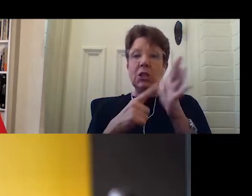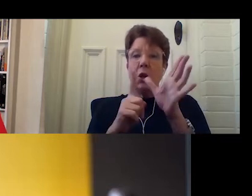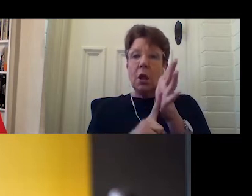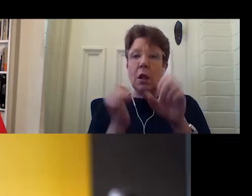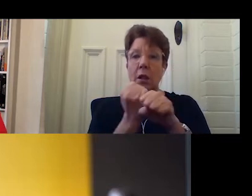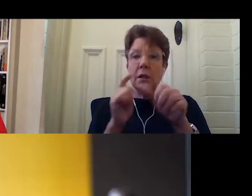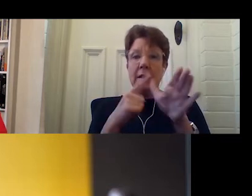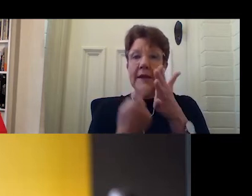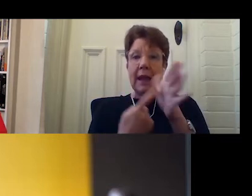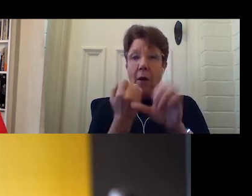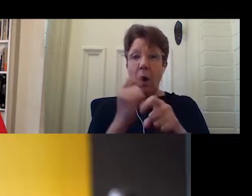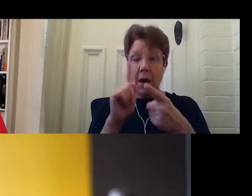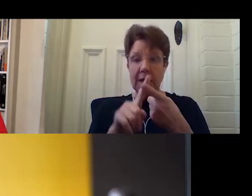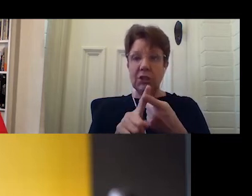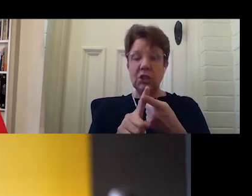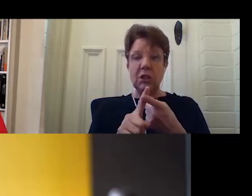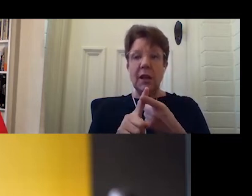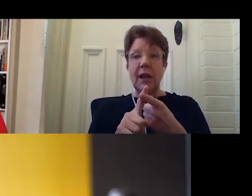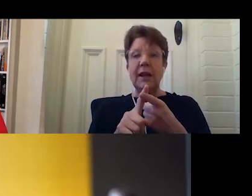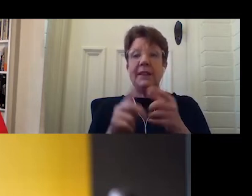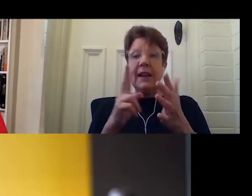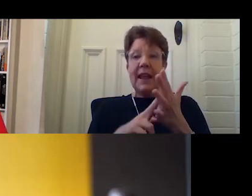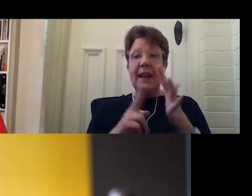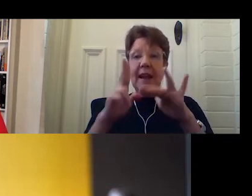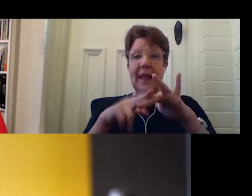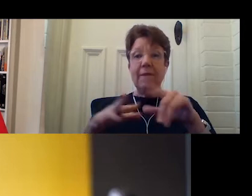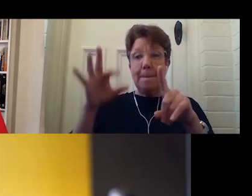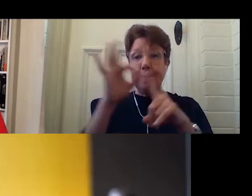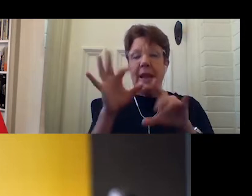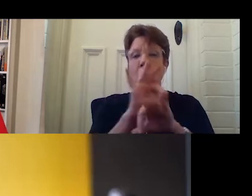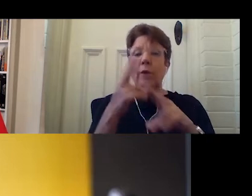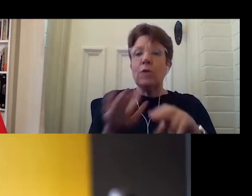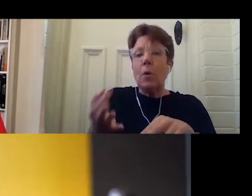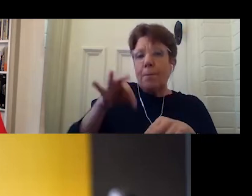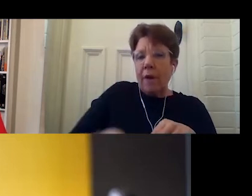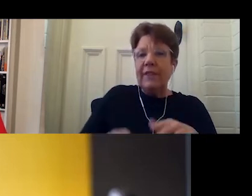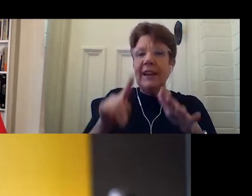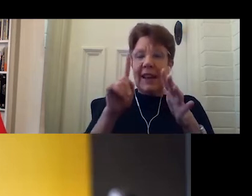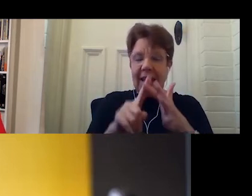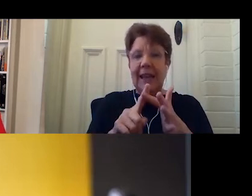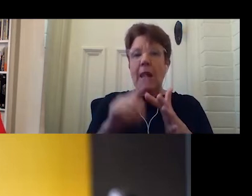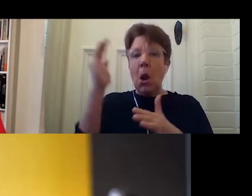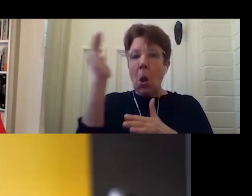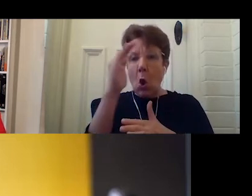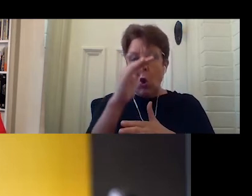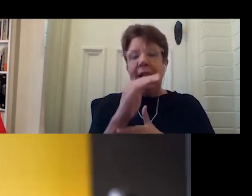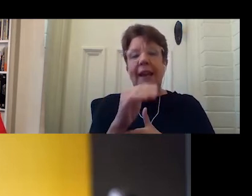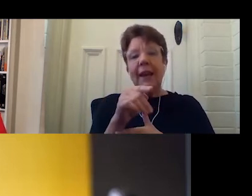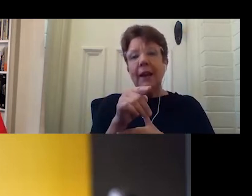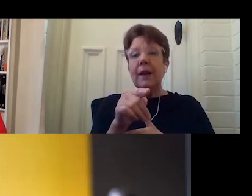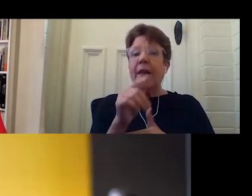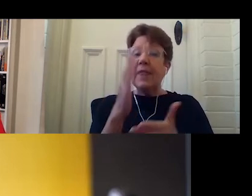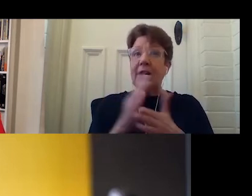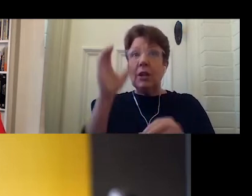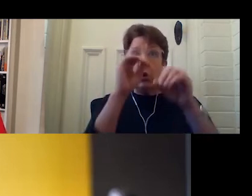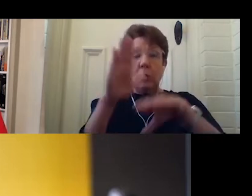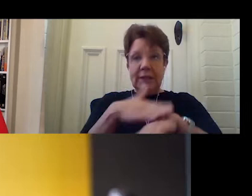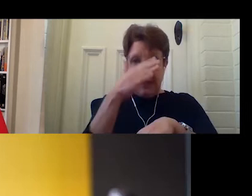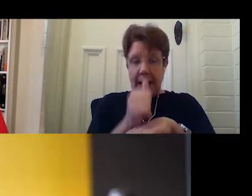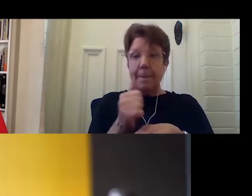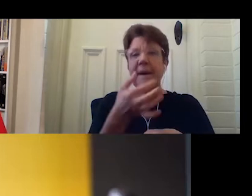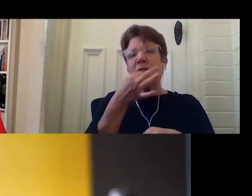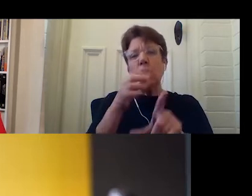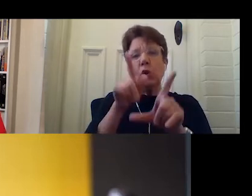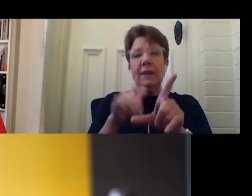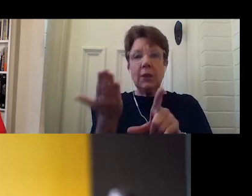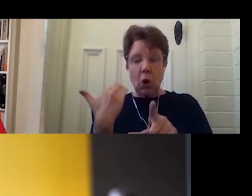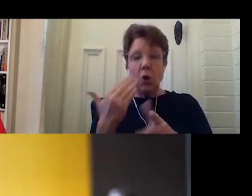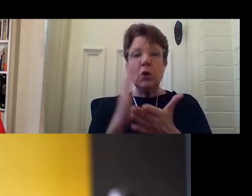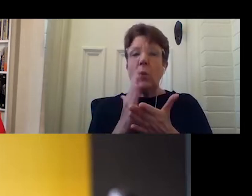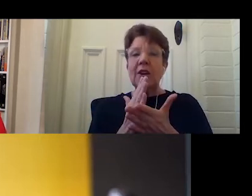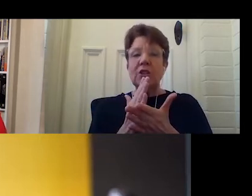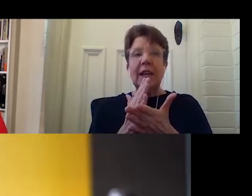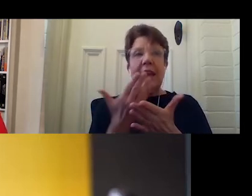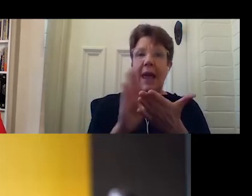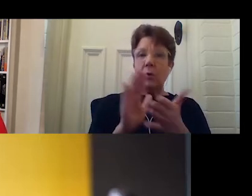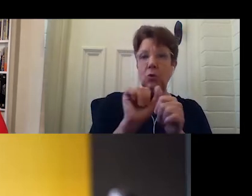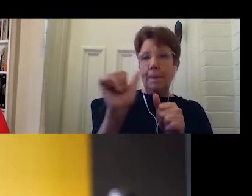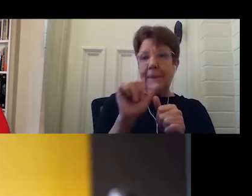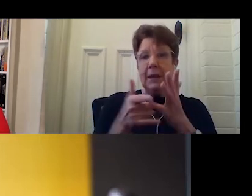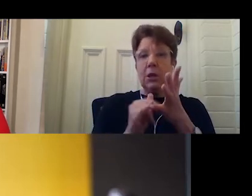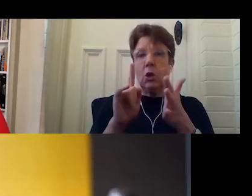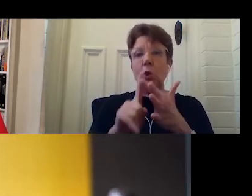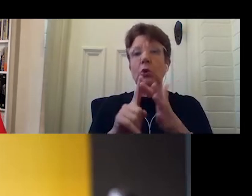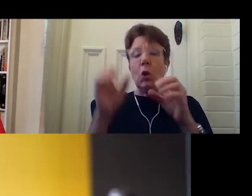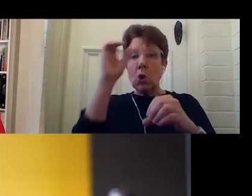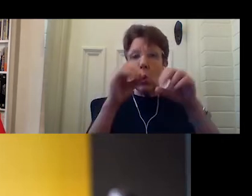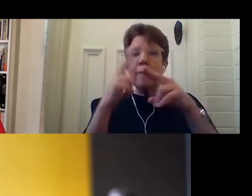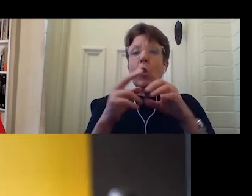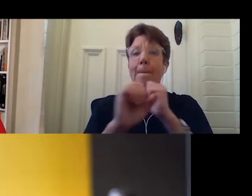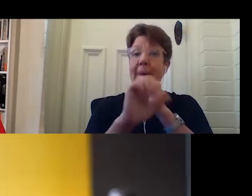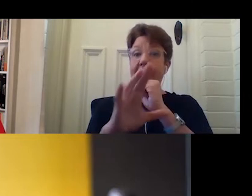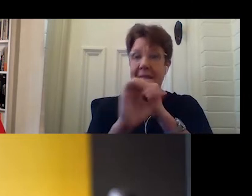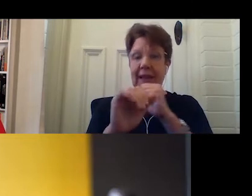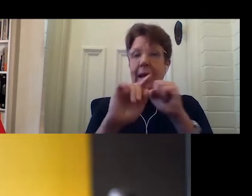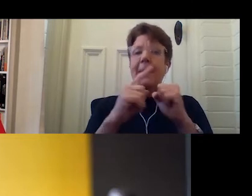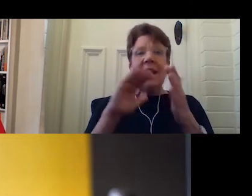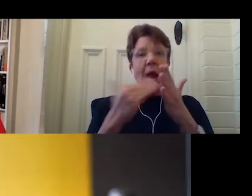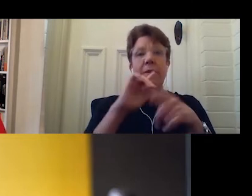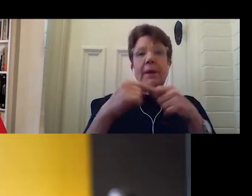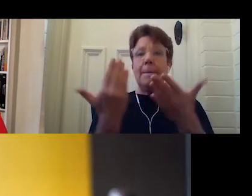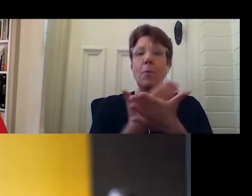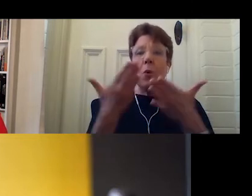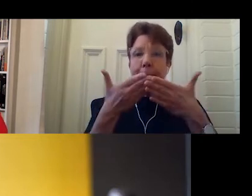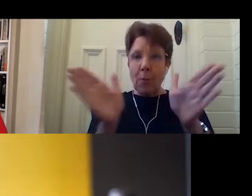not-for-profit e-learning platform. There are a